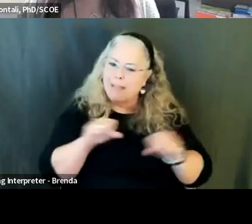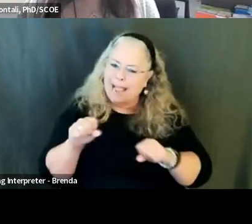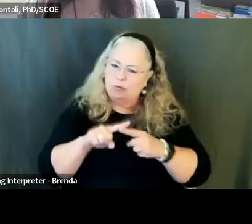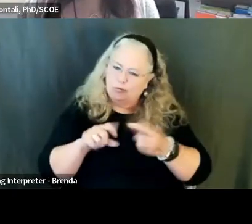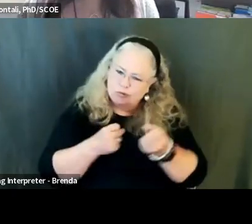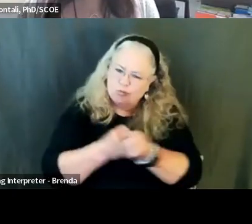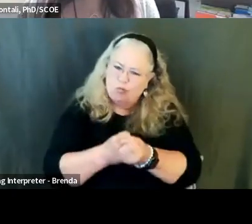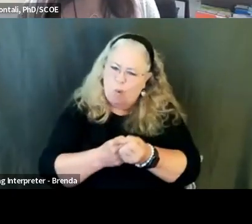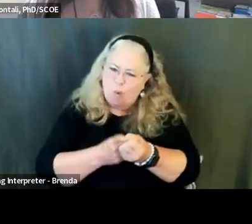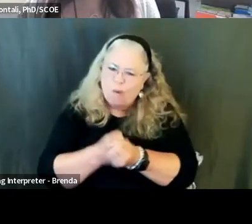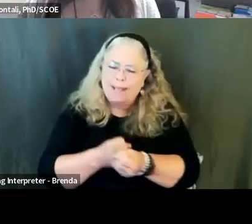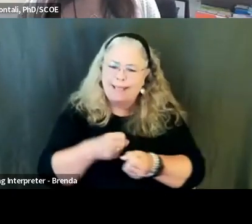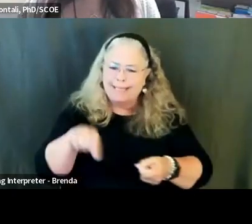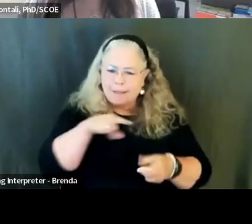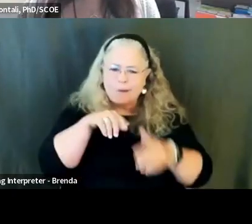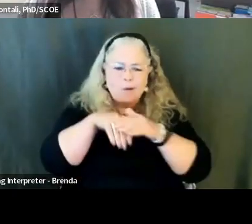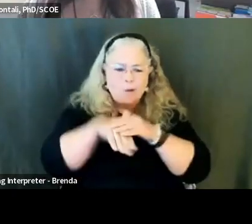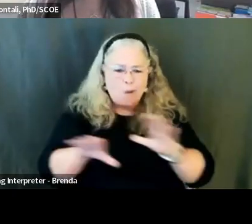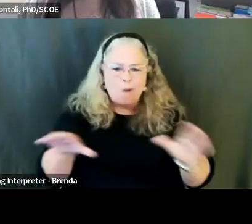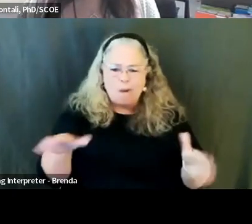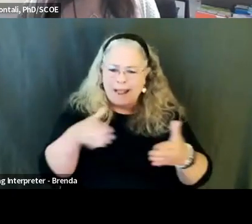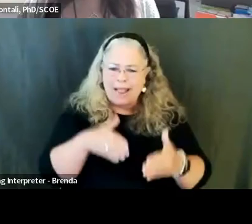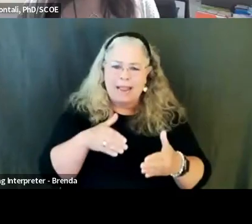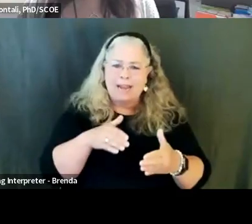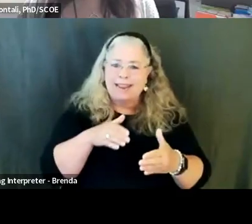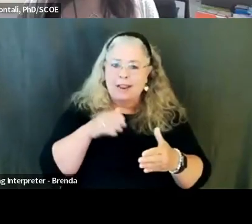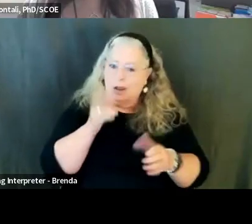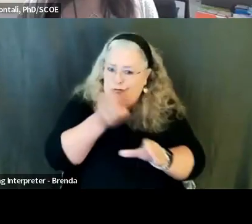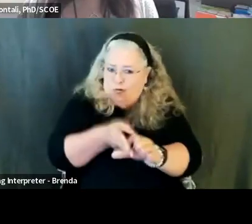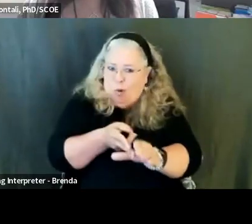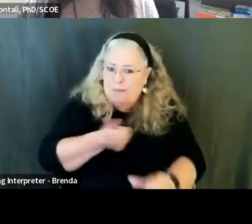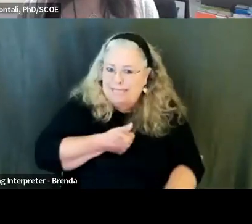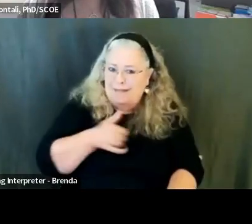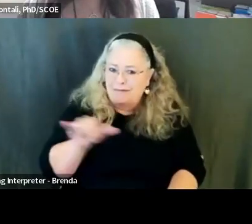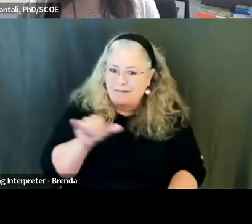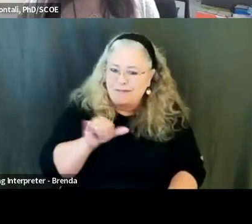them and going into the classroom and and joining in right. One of the things that they've done